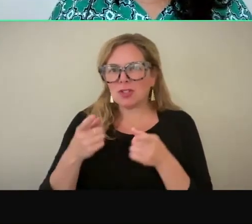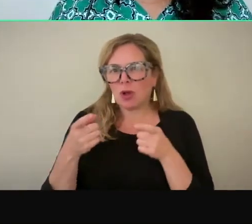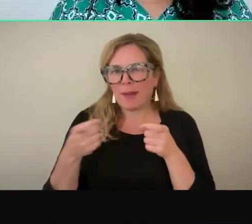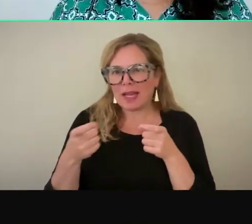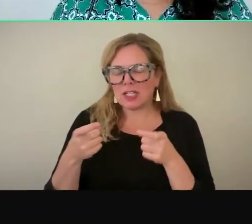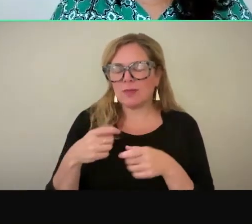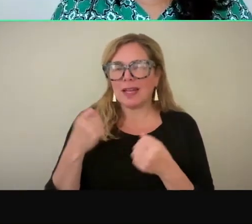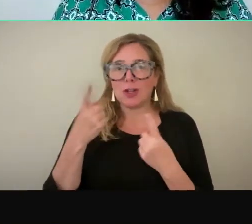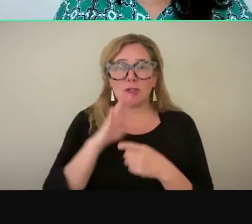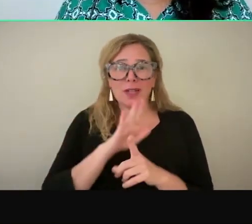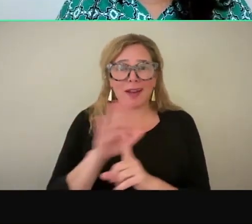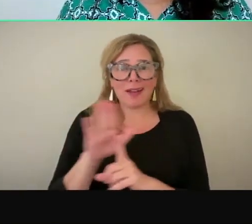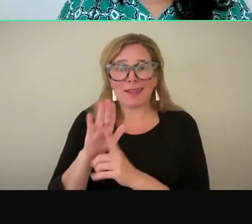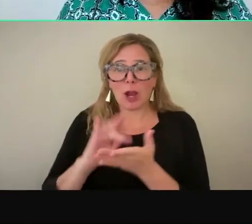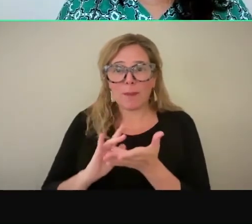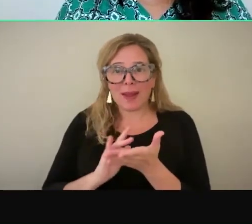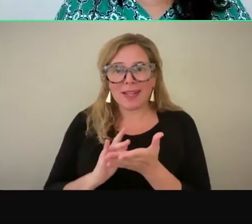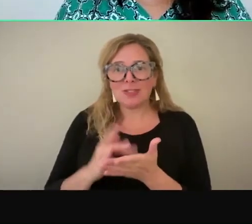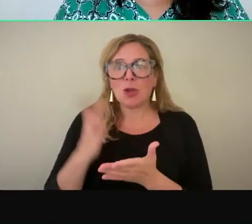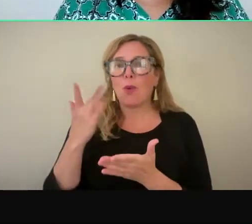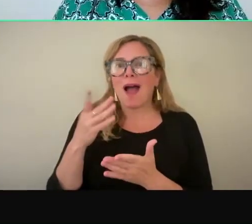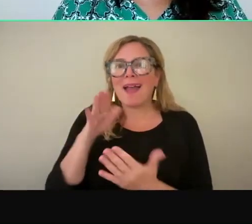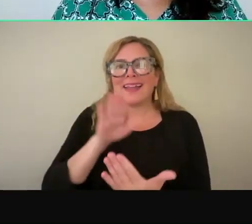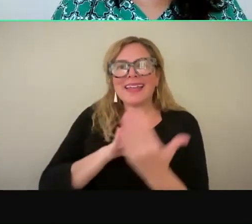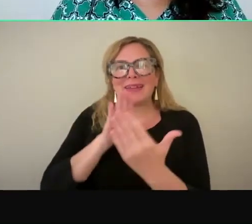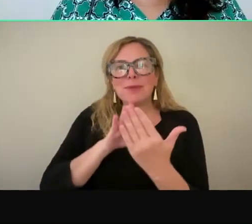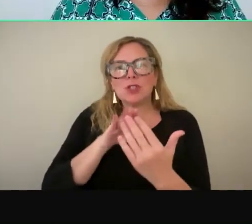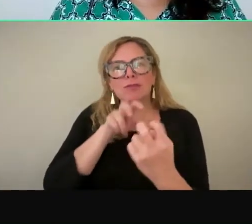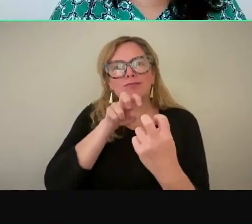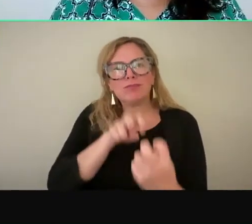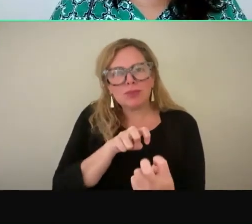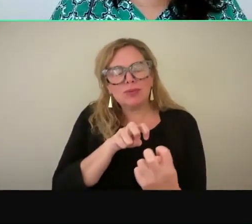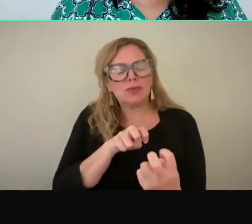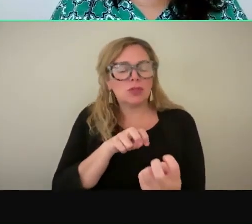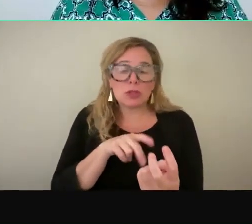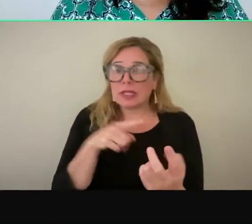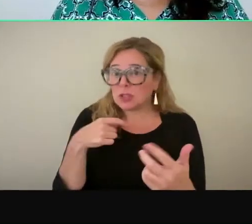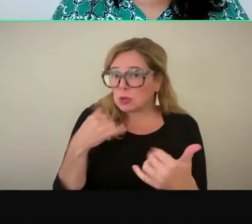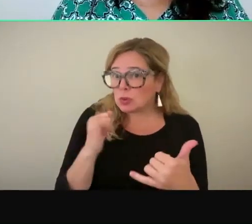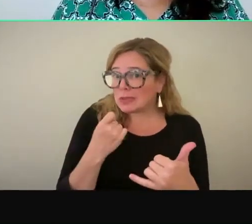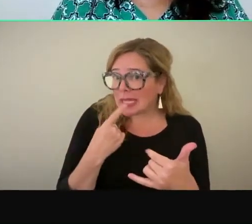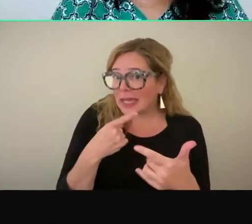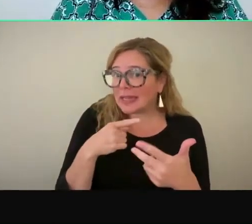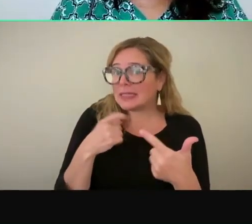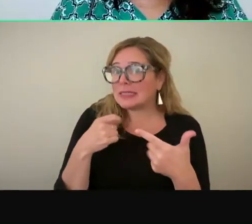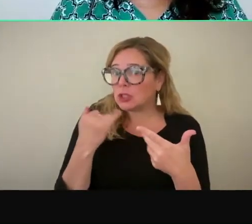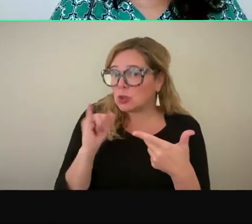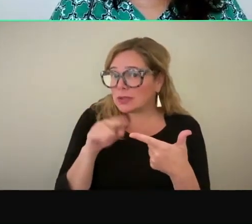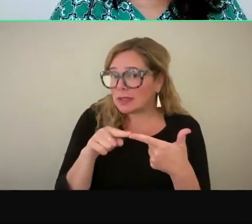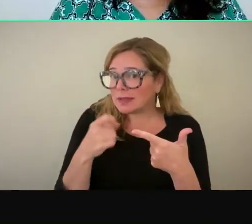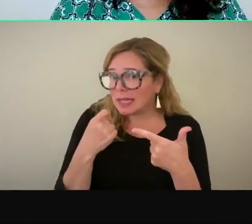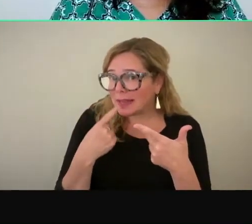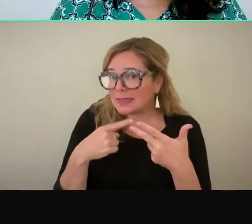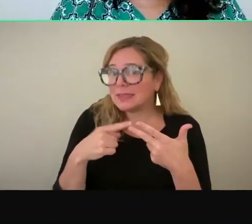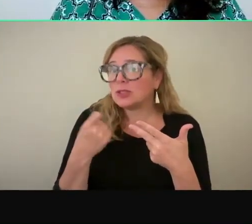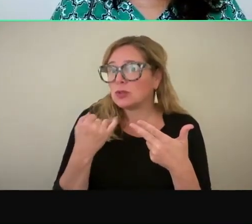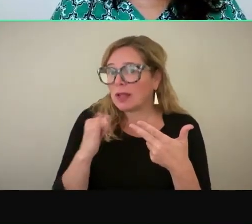visit, you're either going through the list of medications in the medical record and saying, are you still taking this, are you still taking that? And they just say yes, and you're not sure if they